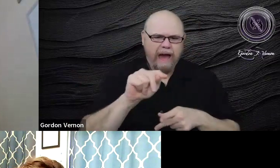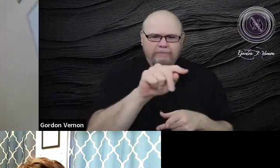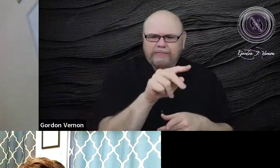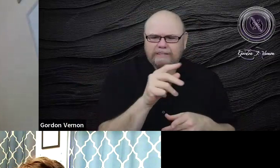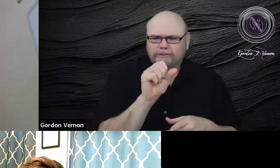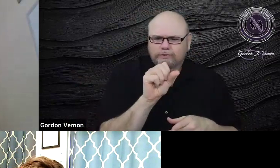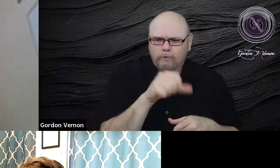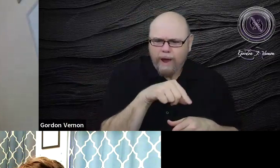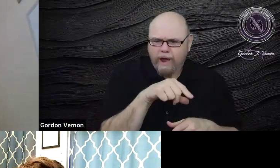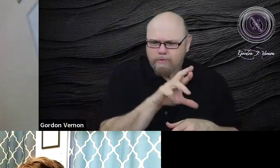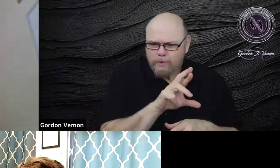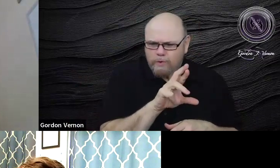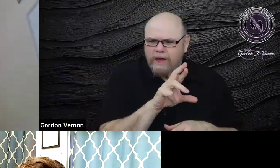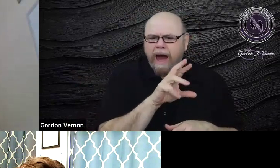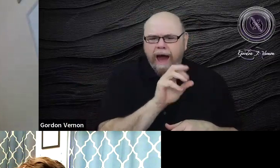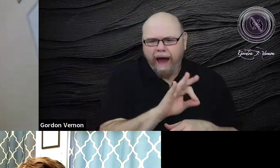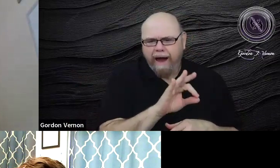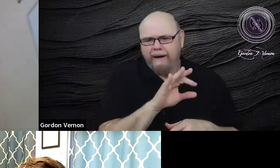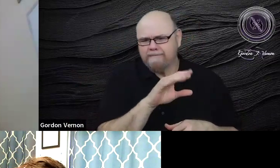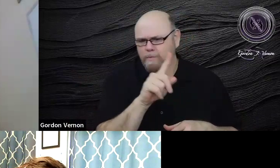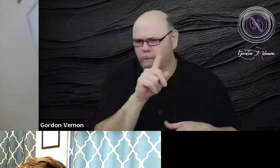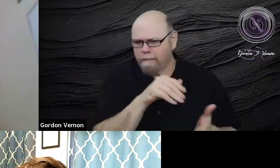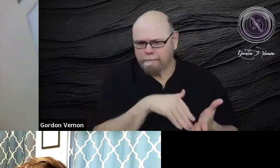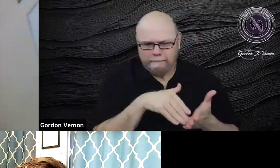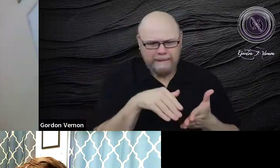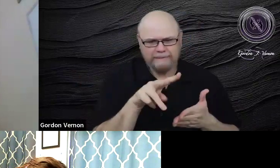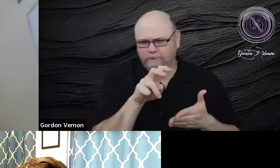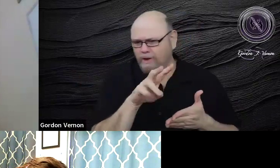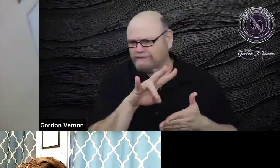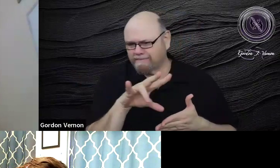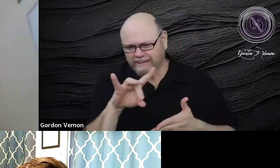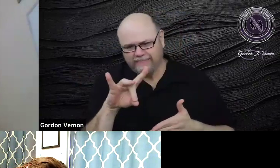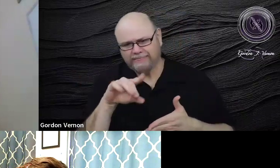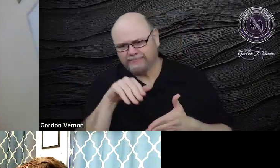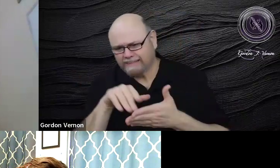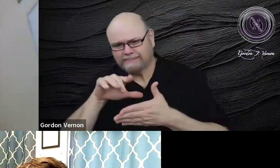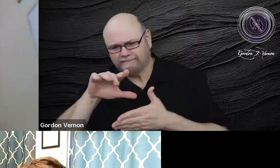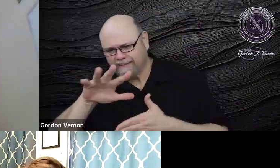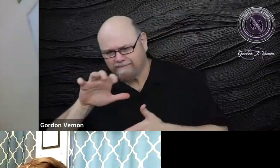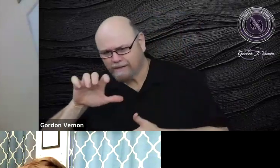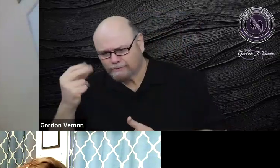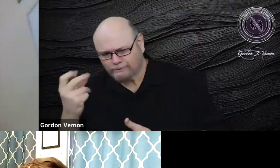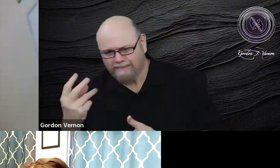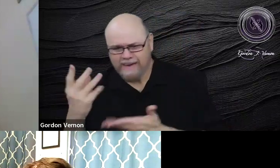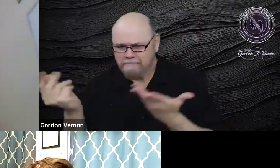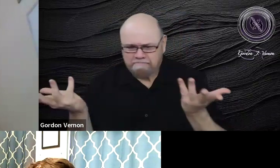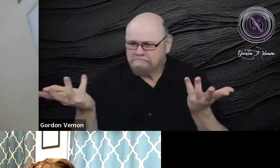but in the end very often it's a question of whether participants who show certain distraction